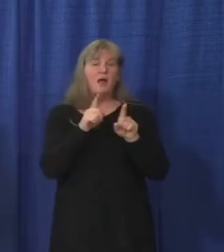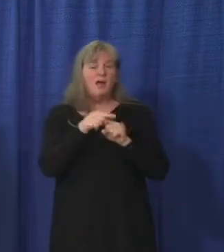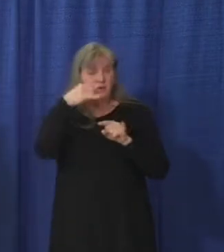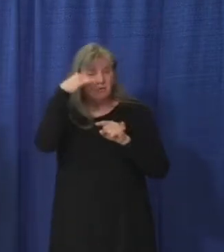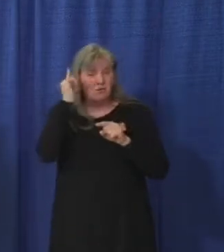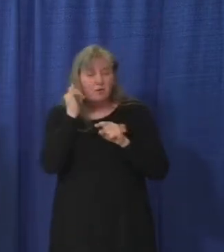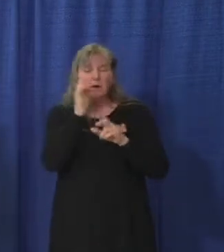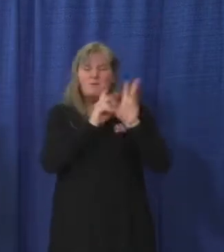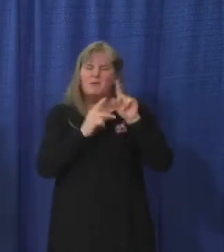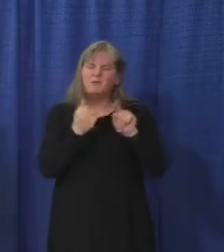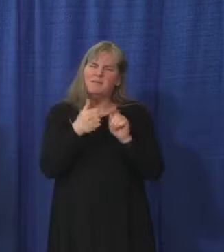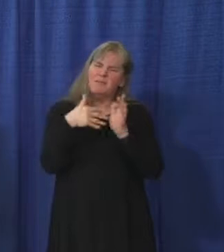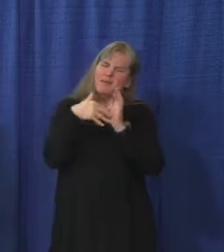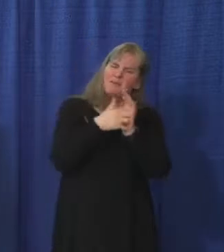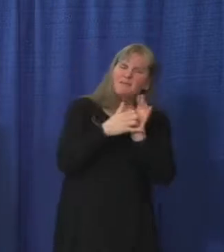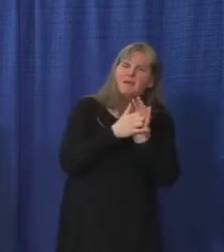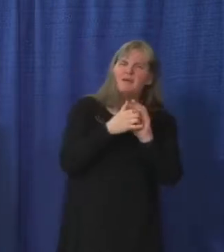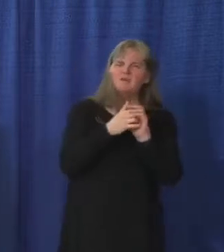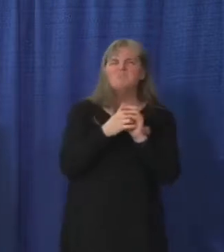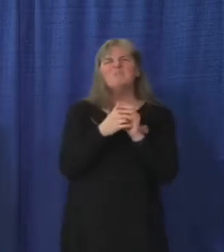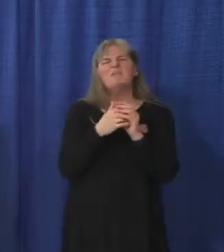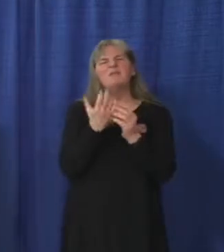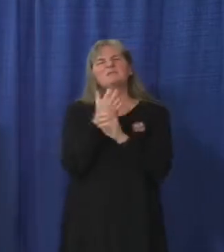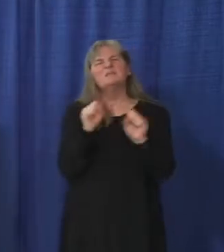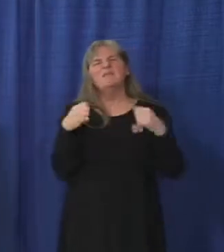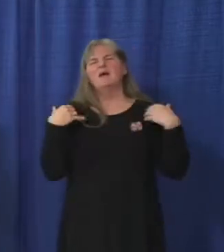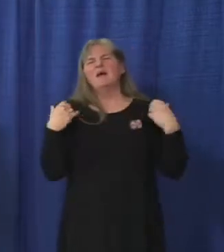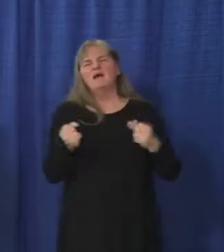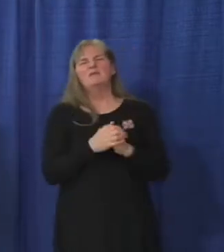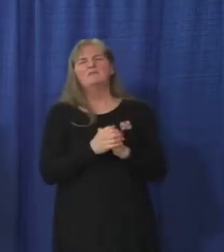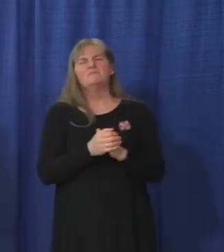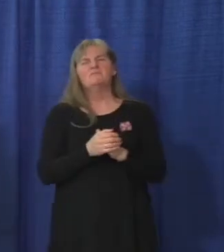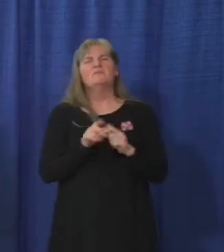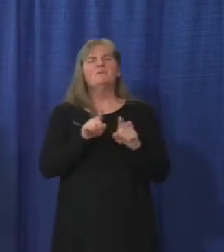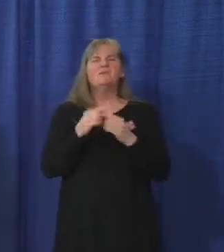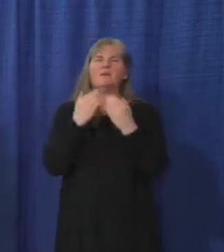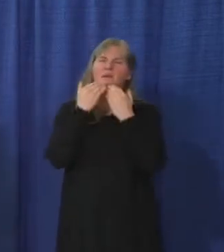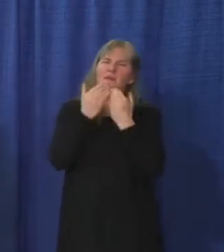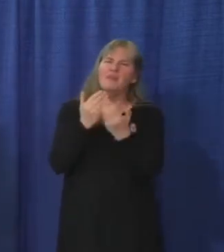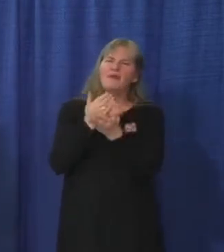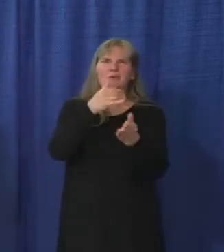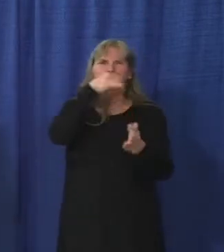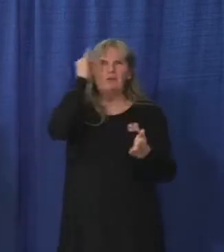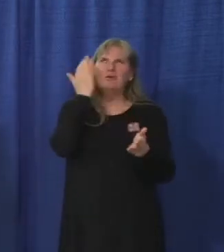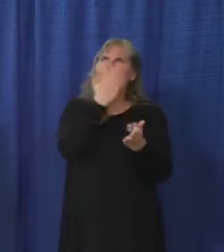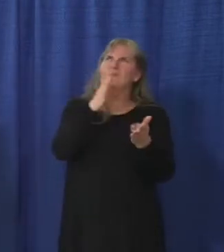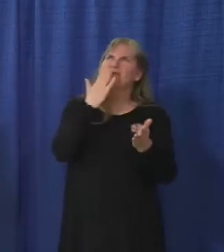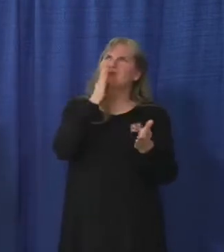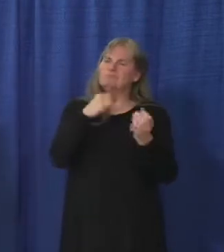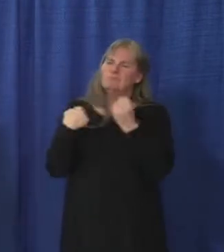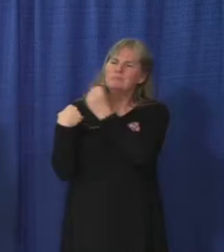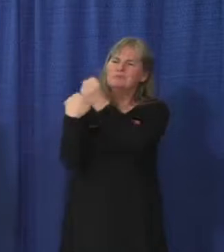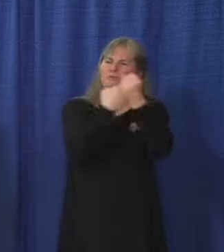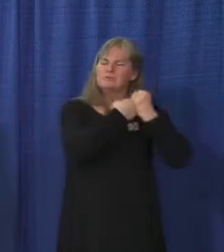healthy. In closing I would like to thank all the Yukon for their support, we note the difficult path and